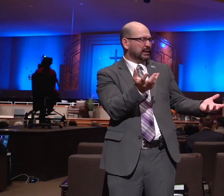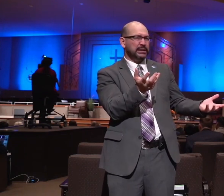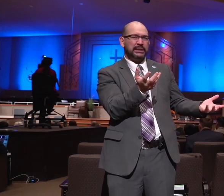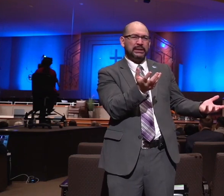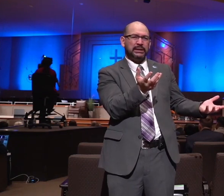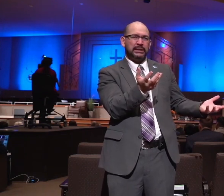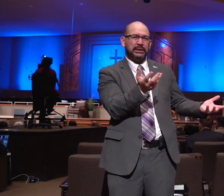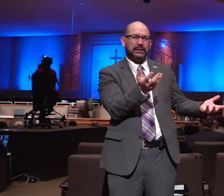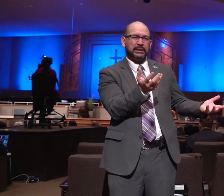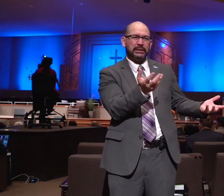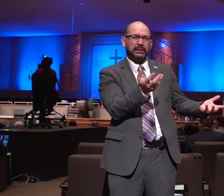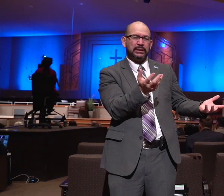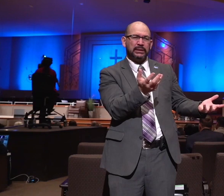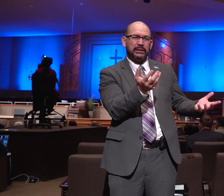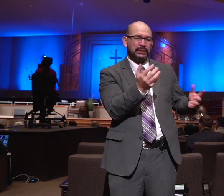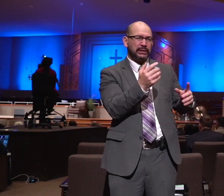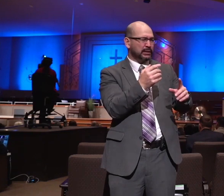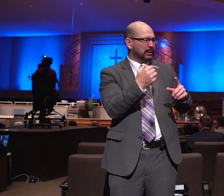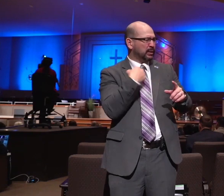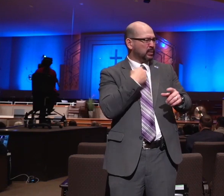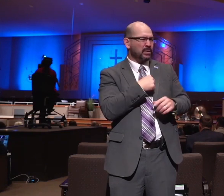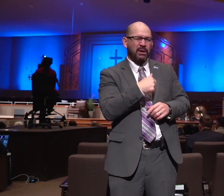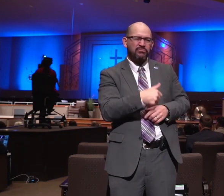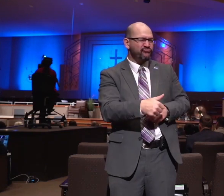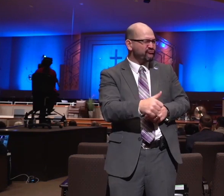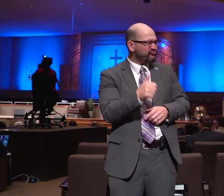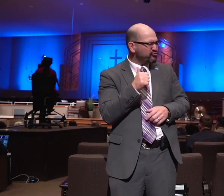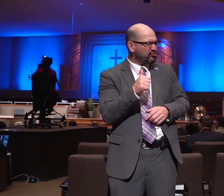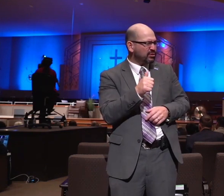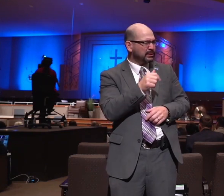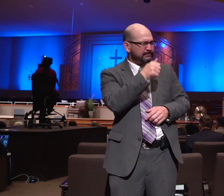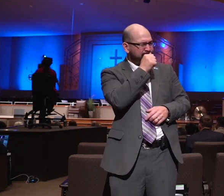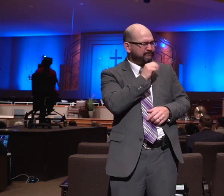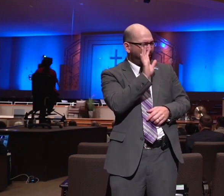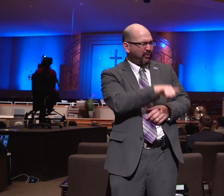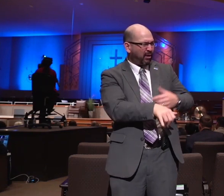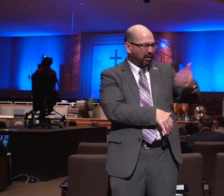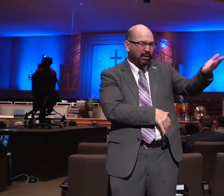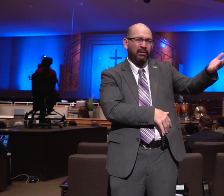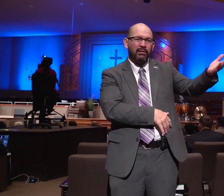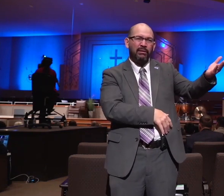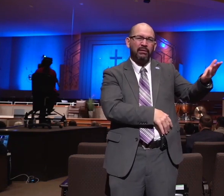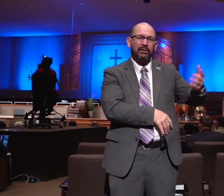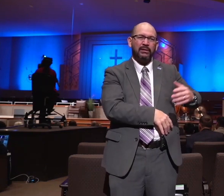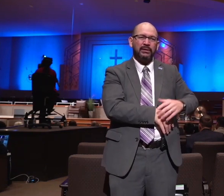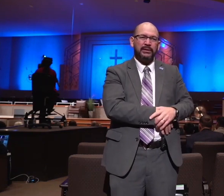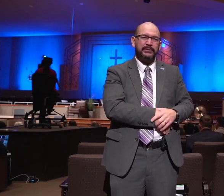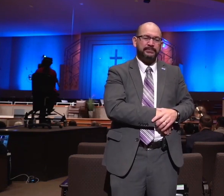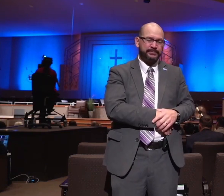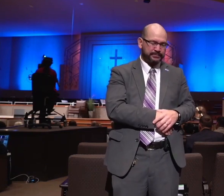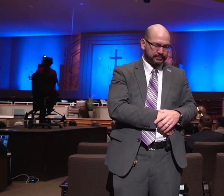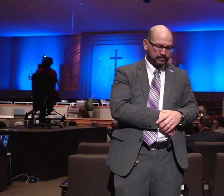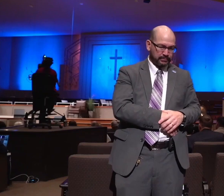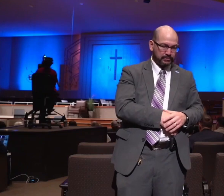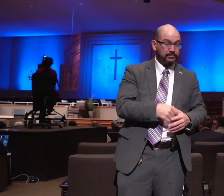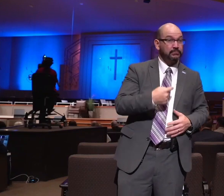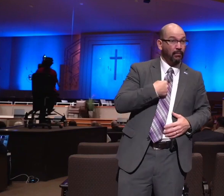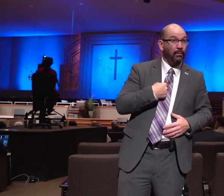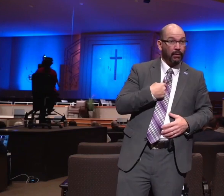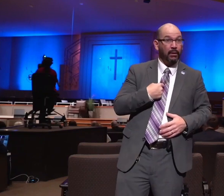that was that primitive I wouldn't go on one of any kind